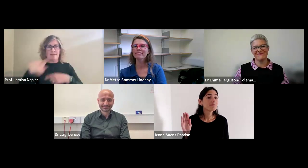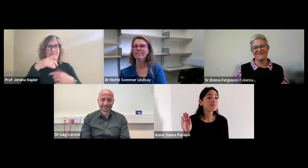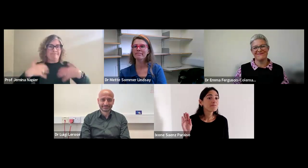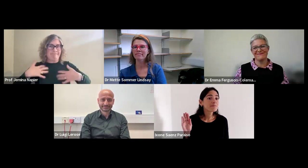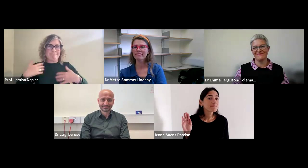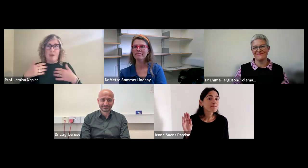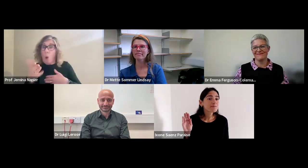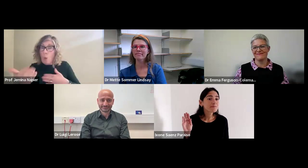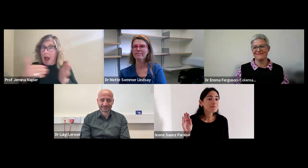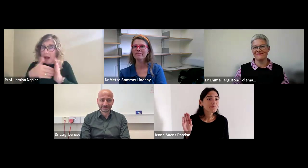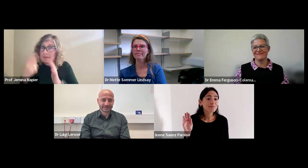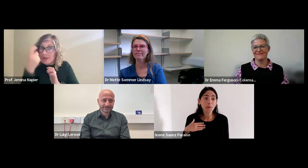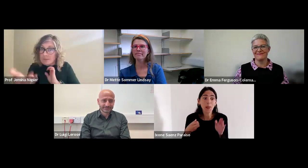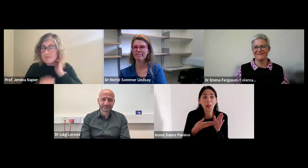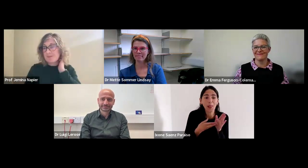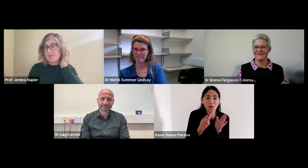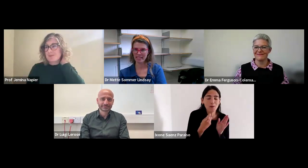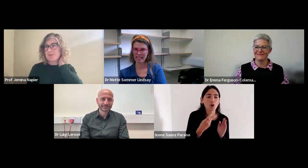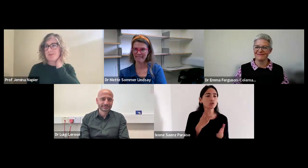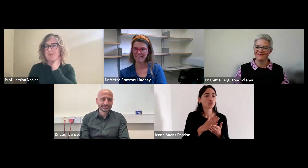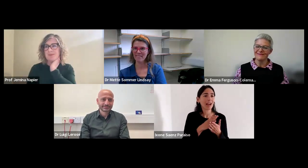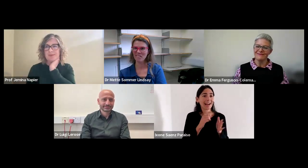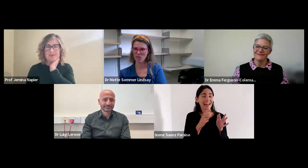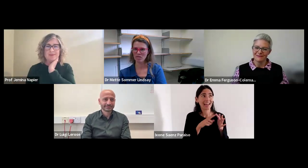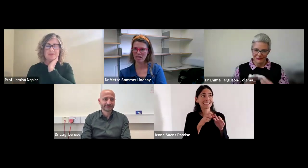a long way away at the moment doesn't it? Sorry did you want to add something Ixone.